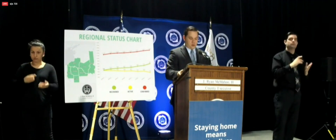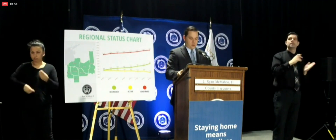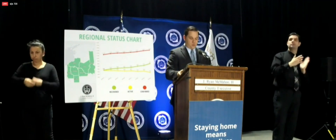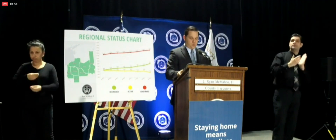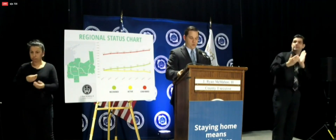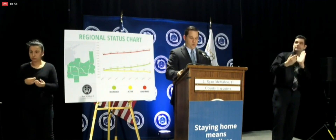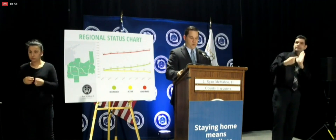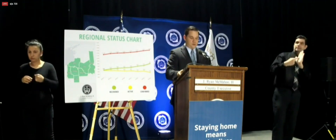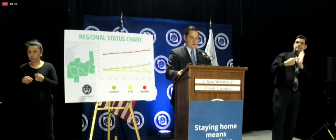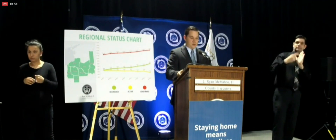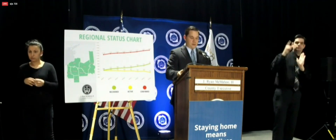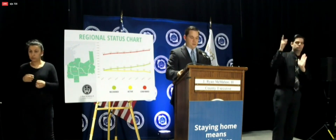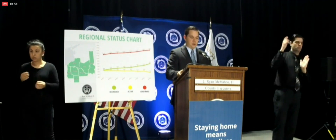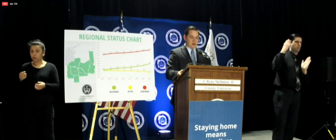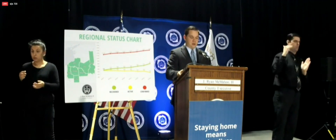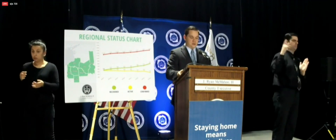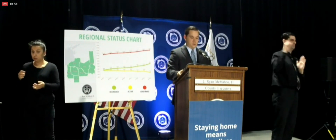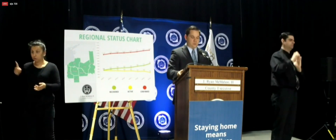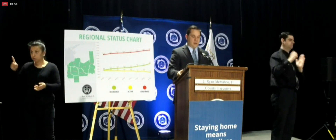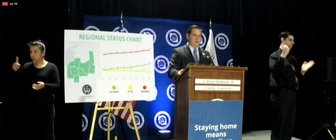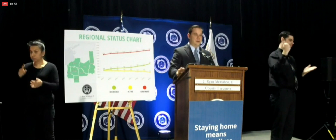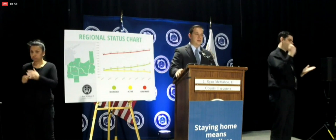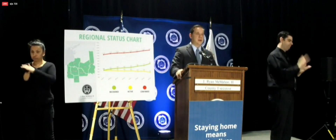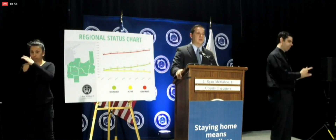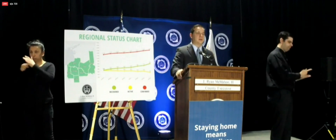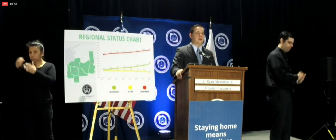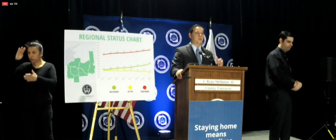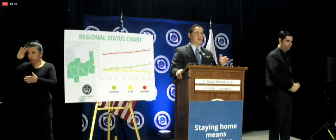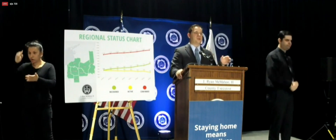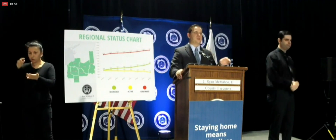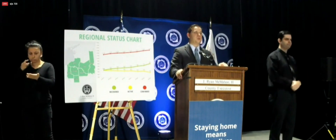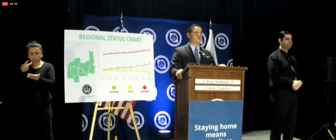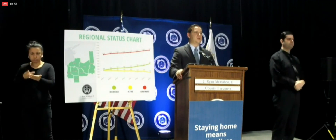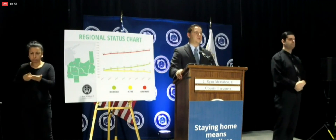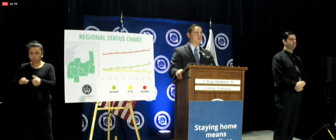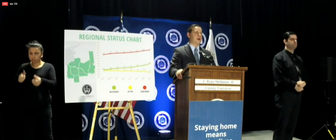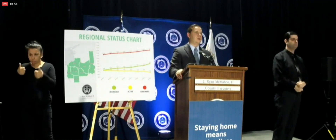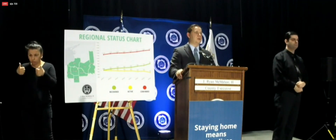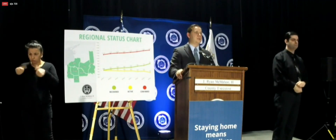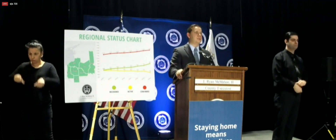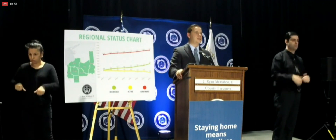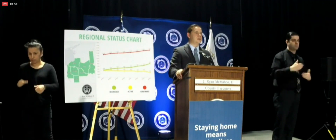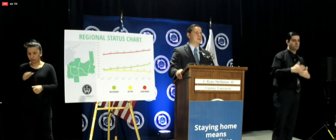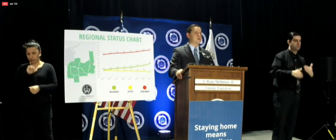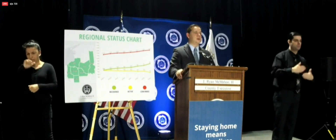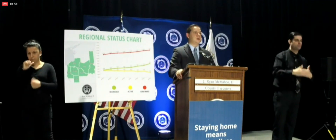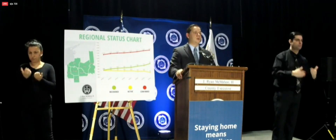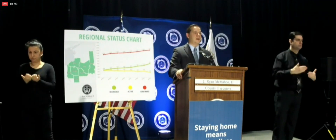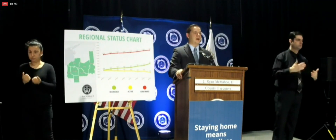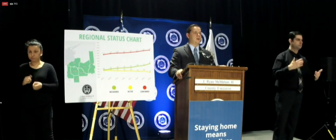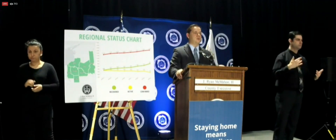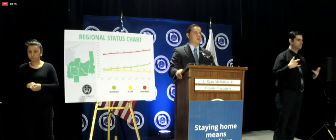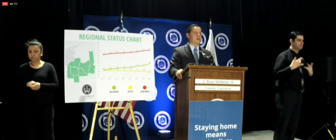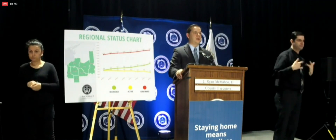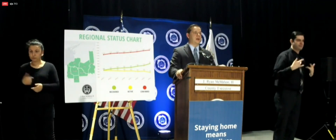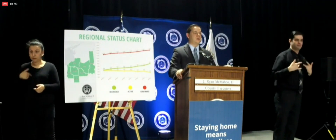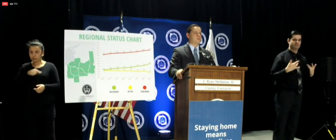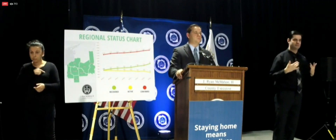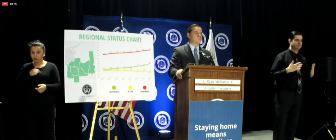FEEDBACK AND EVENTUALLY, APPROVAL POTENTIALLY. SO, WE'RE EXCITED ABOUT THE PROGRESS THAT WE'RE MAKING, AND THE COLLABORATION THAT WE'RE